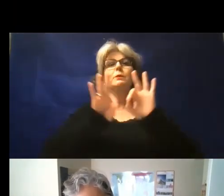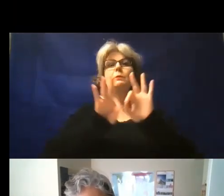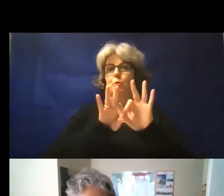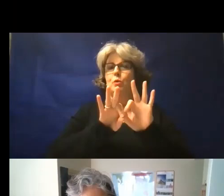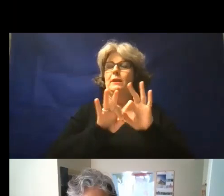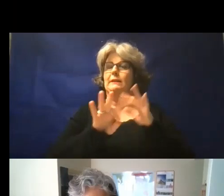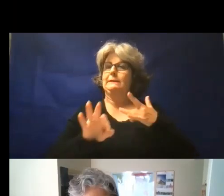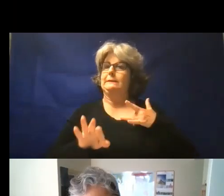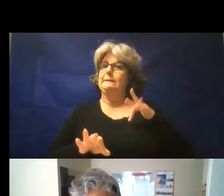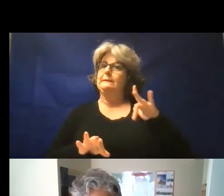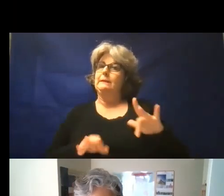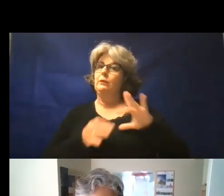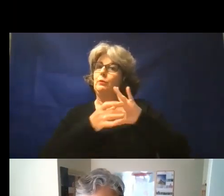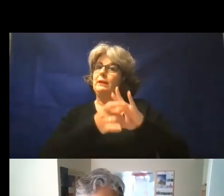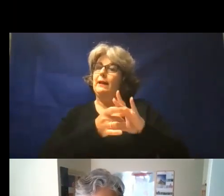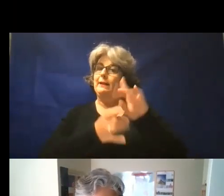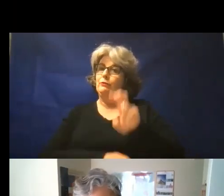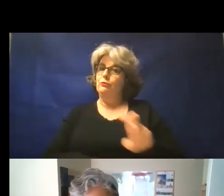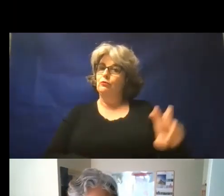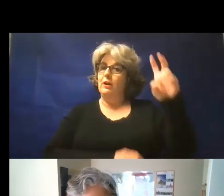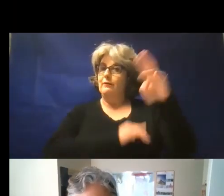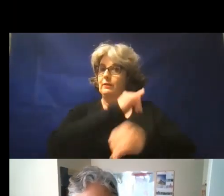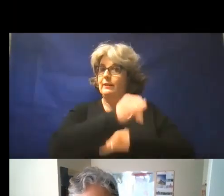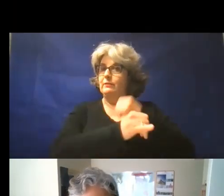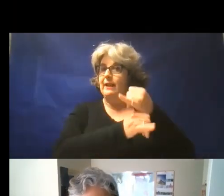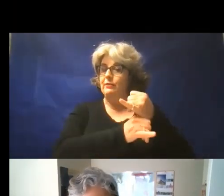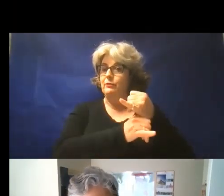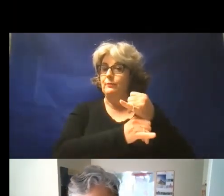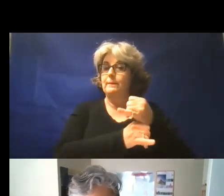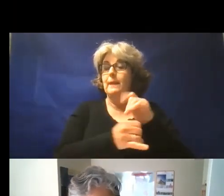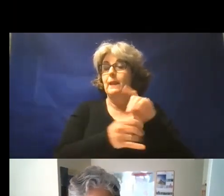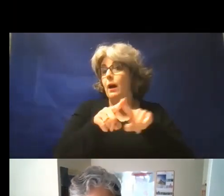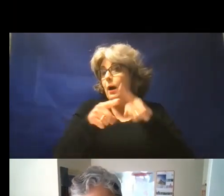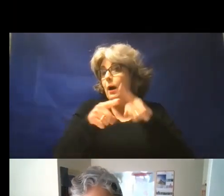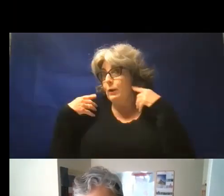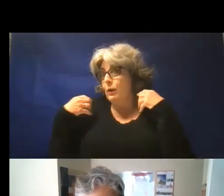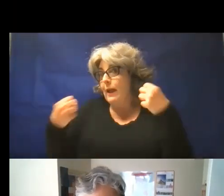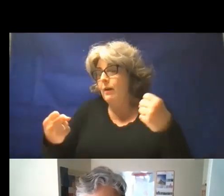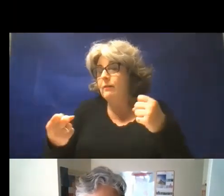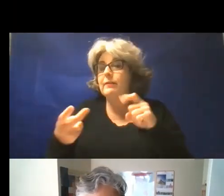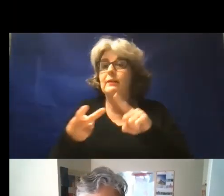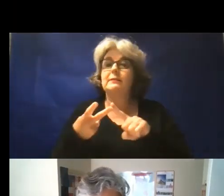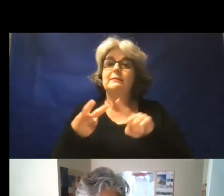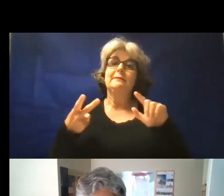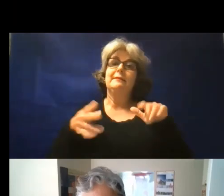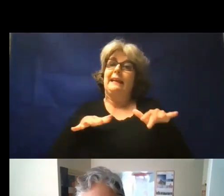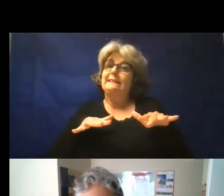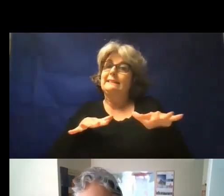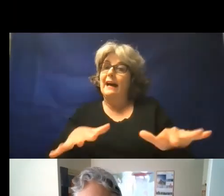international travel and on a mental health level and an anxiety level for our students and faculty